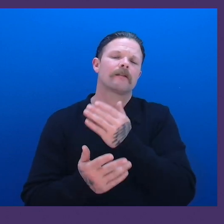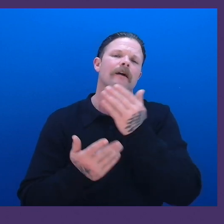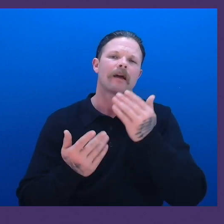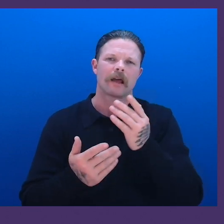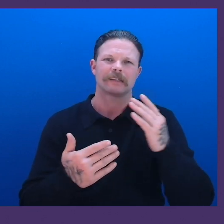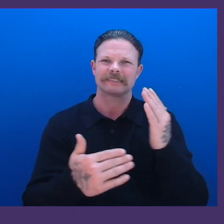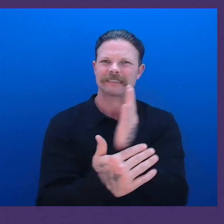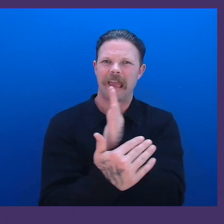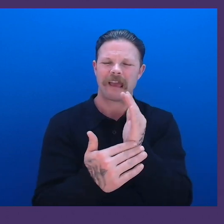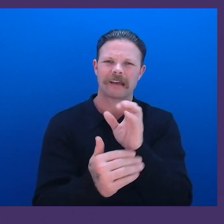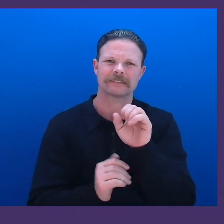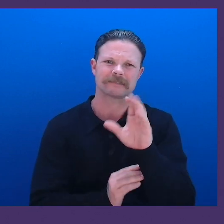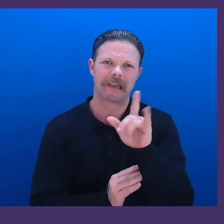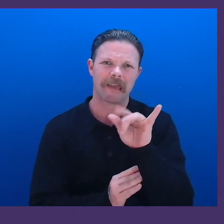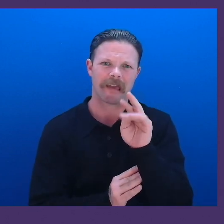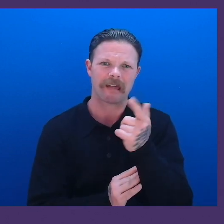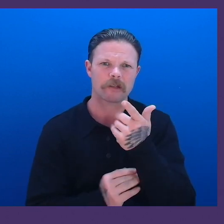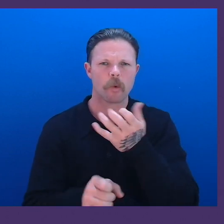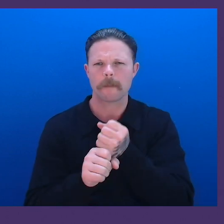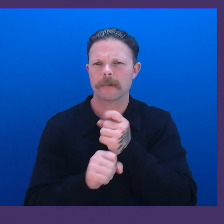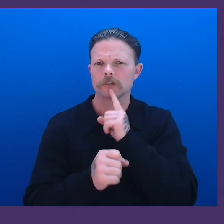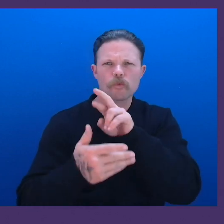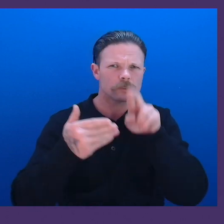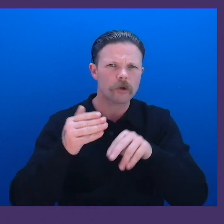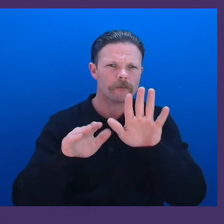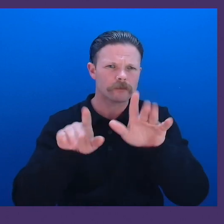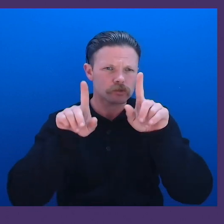of your tests are statistically significant.